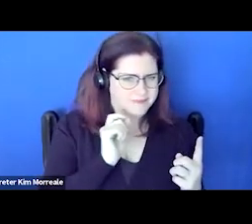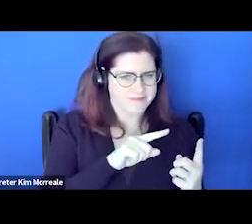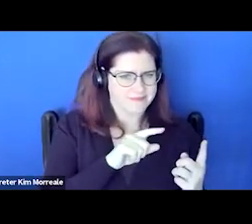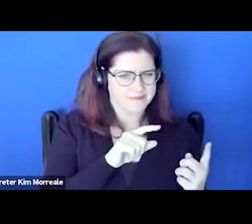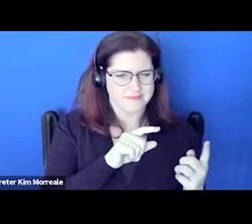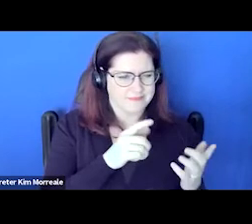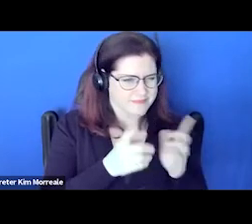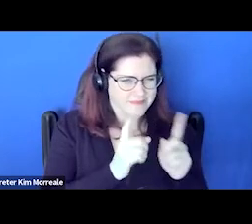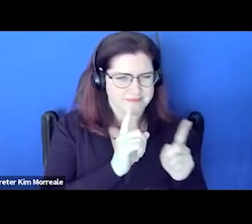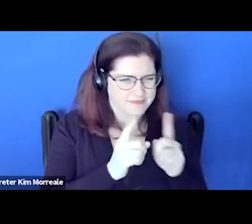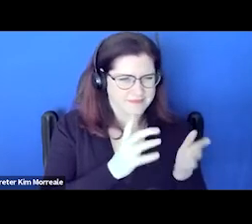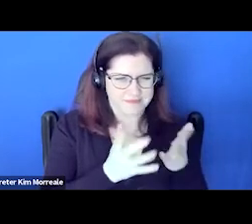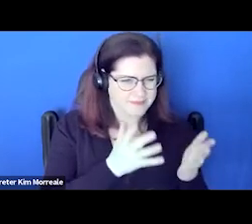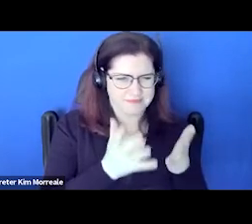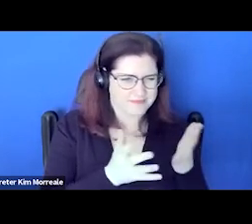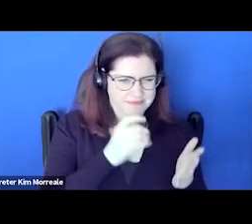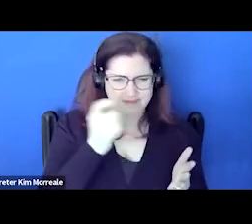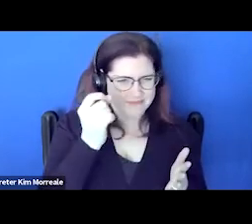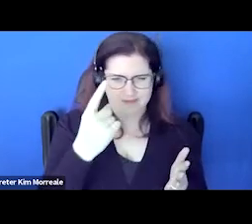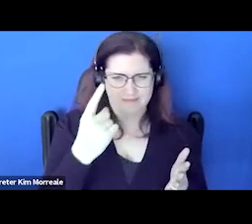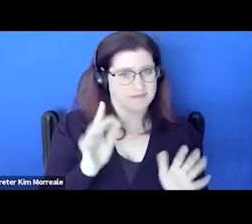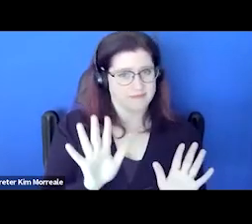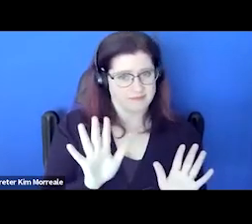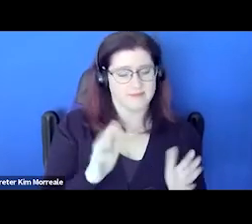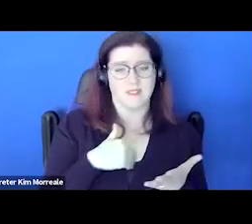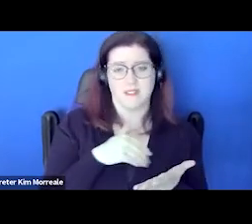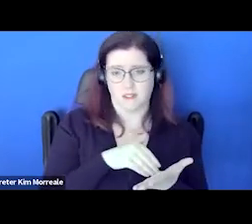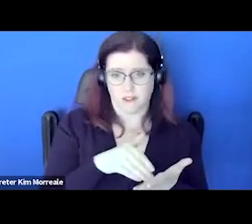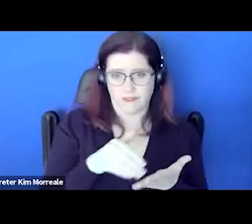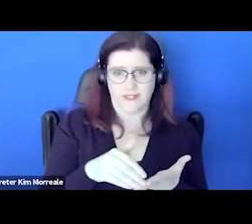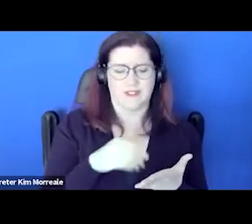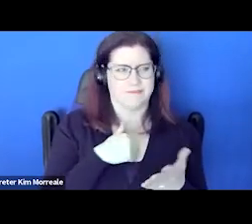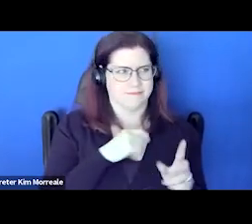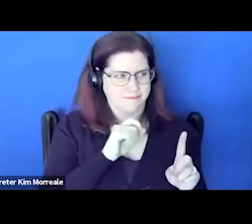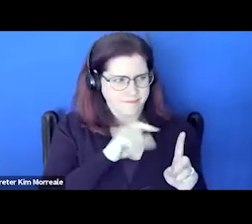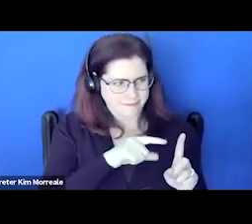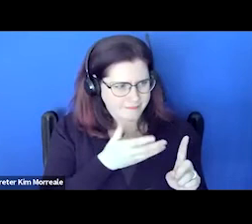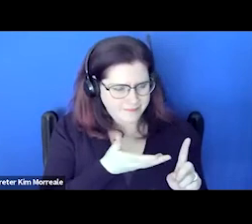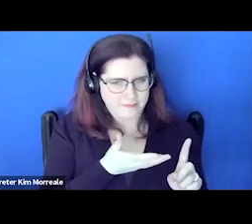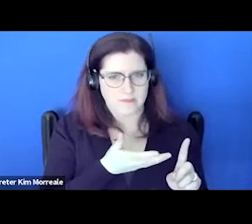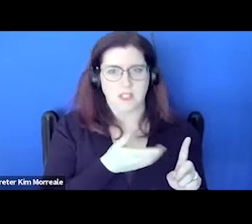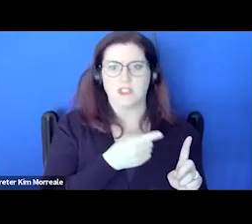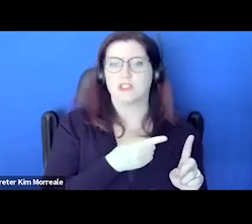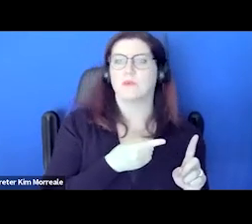So oftentimes she would present and only engage with her hallucinations.